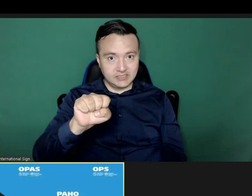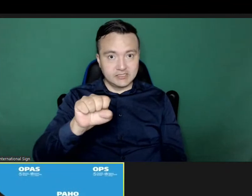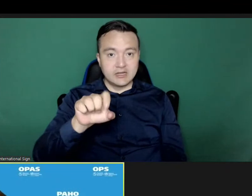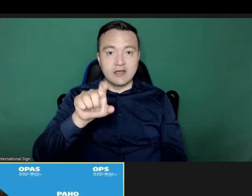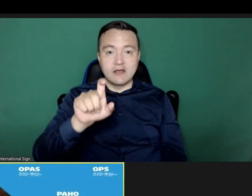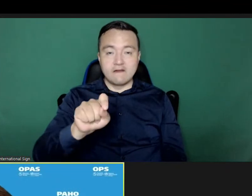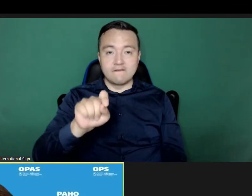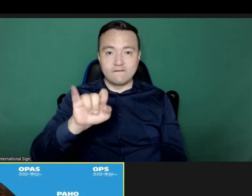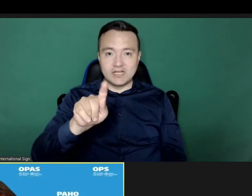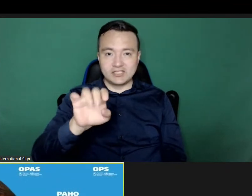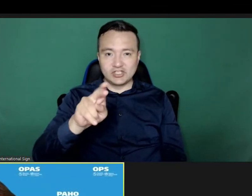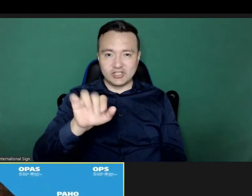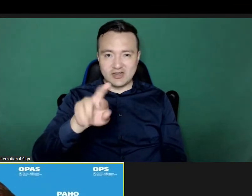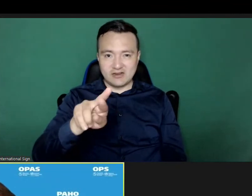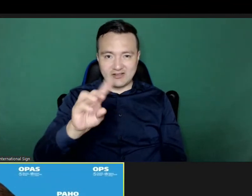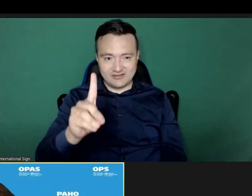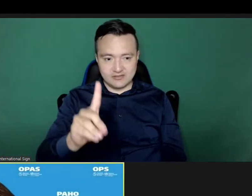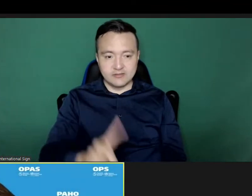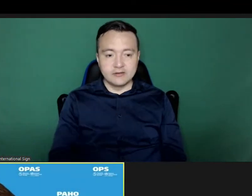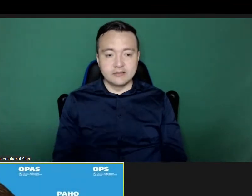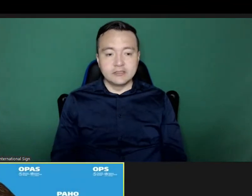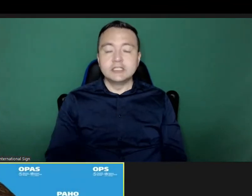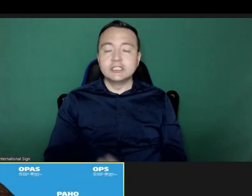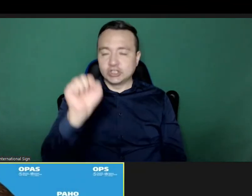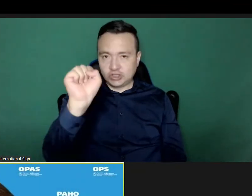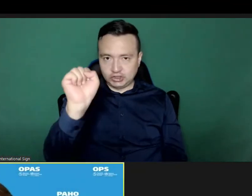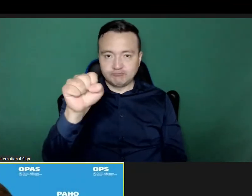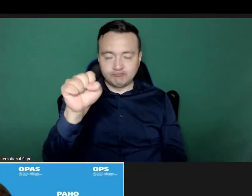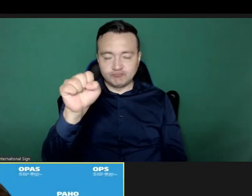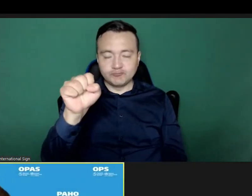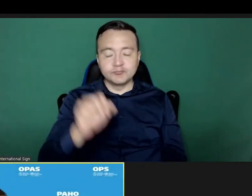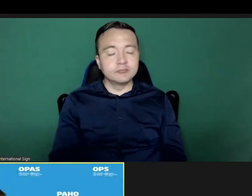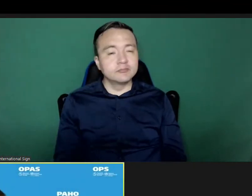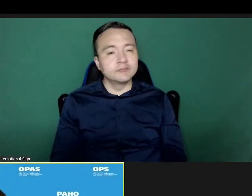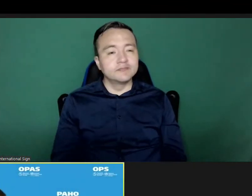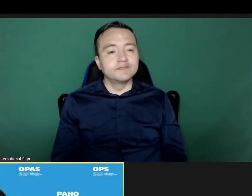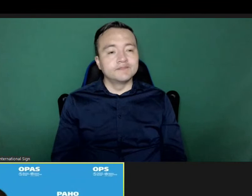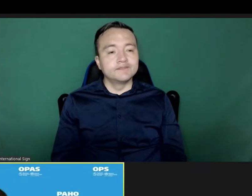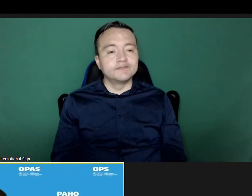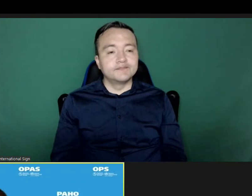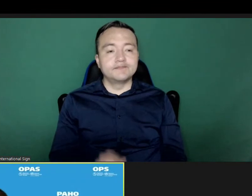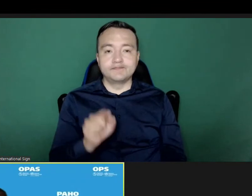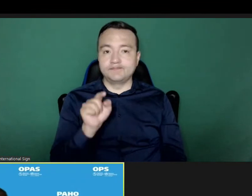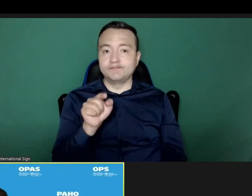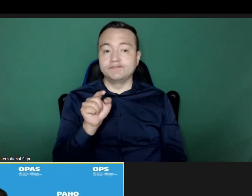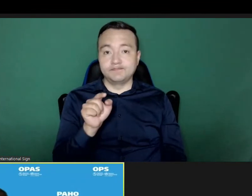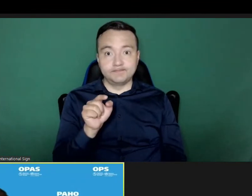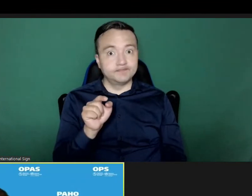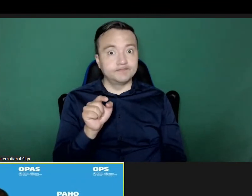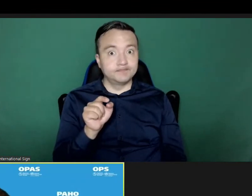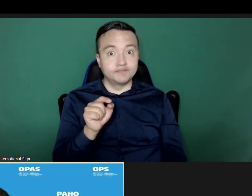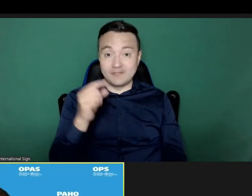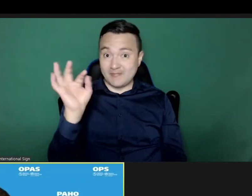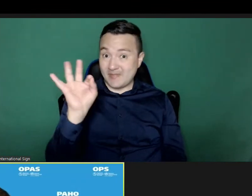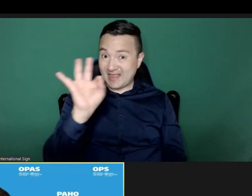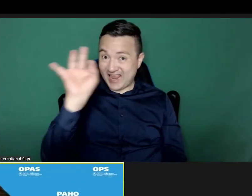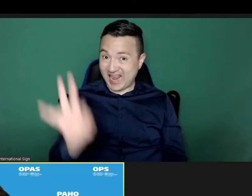This is a really complex question. If we look to see what's actually happened during the pandemic, we see that a number